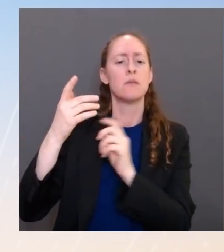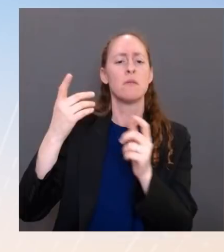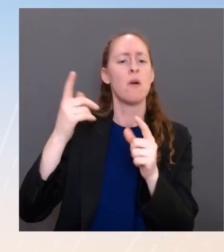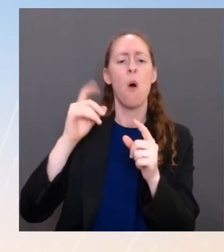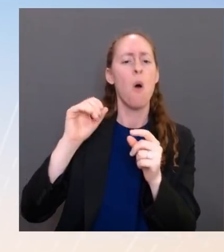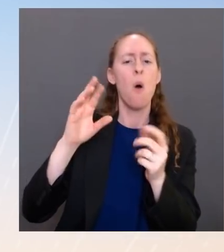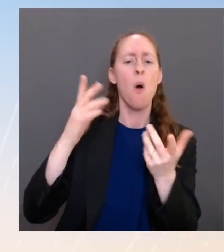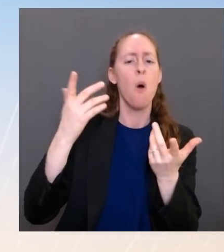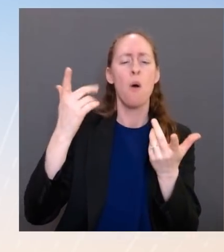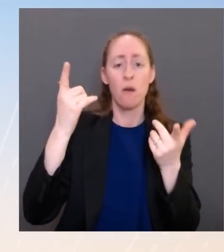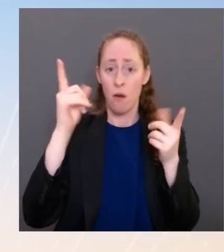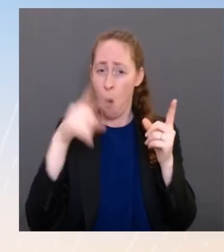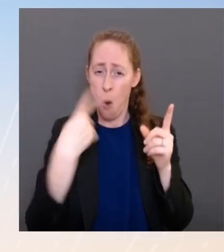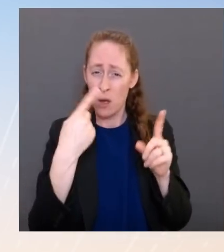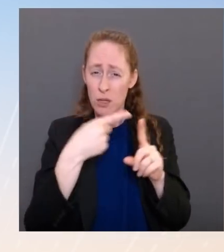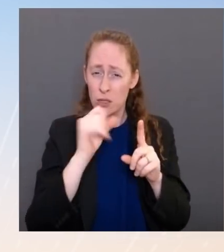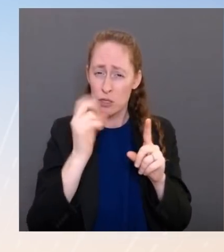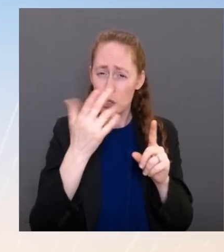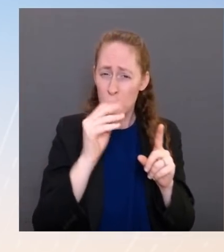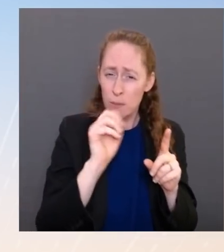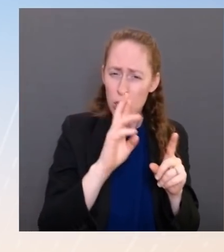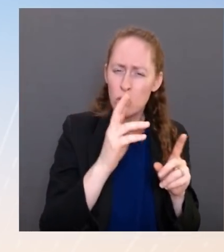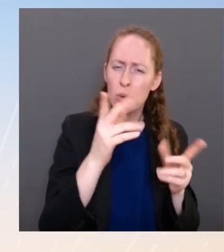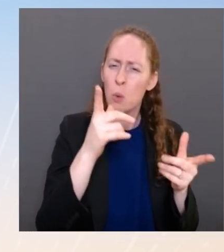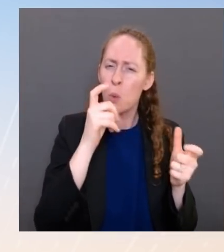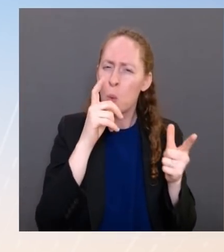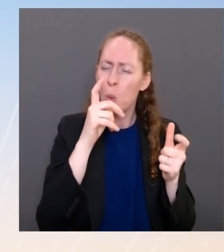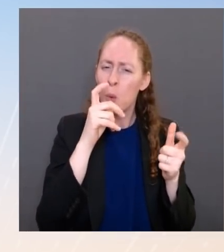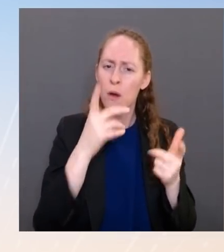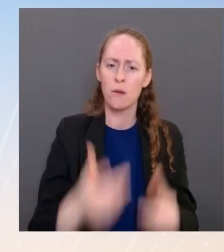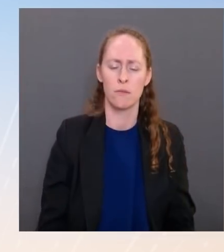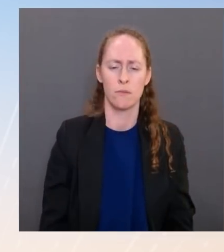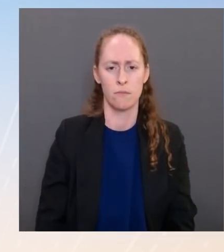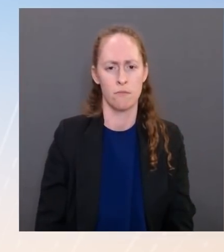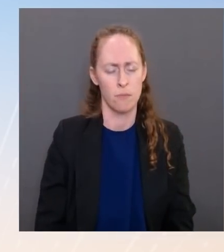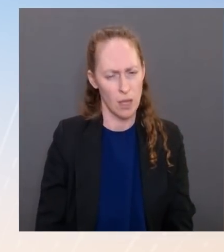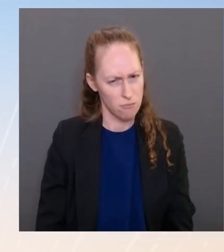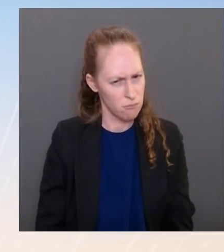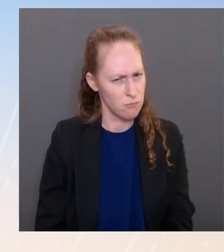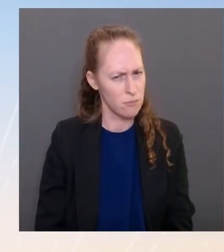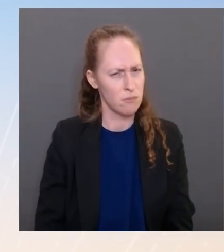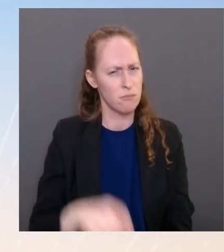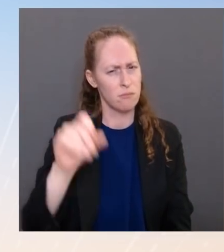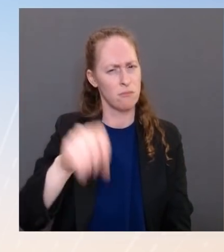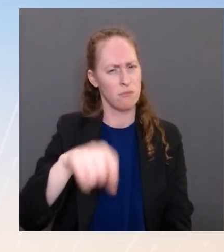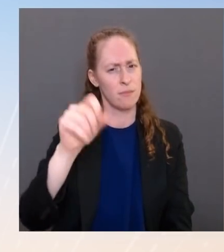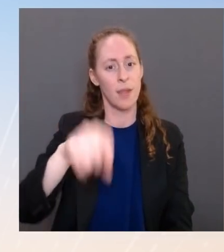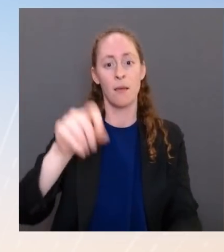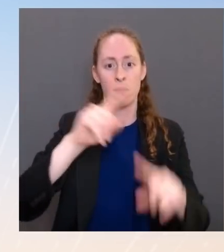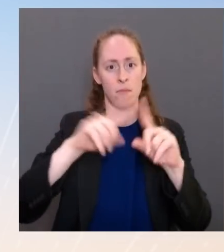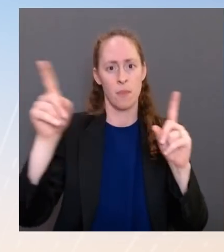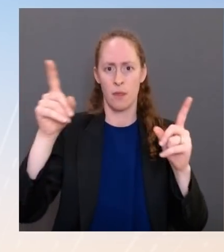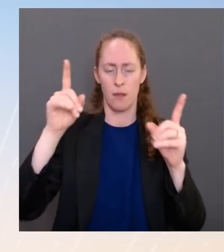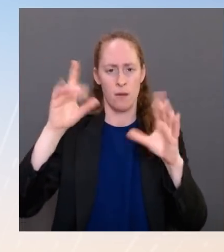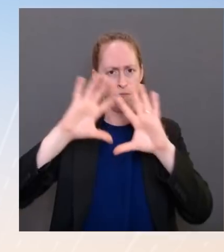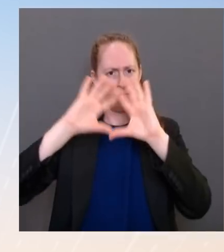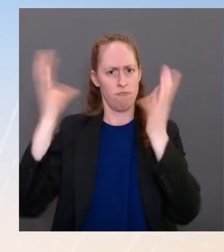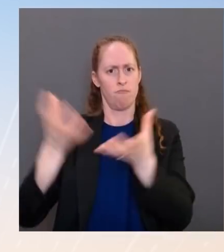Ms. Psaki: Yes, but so has the entire administration. And he has asked the Gender Policy Council, the Department of Health and Human Services,